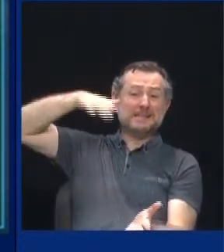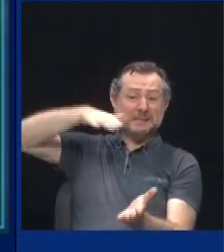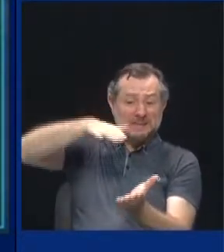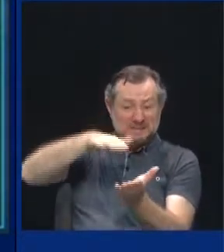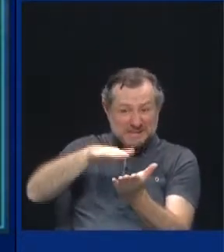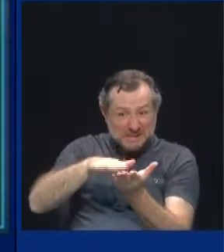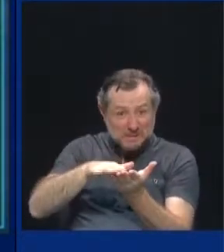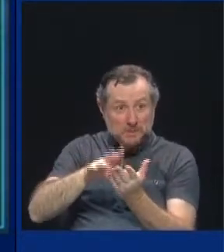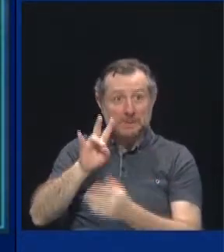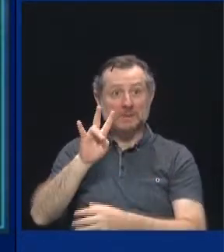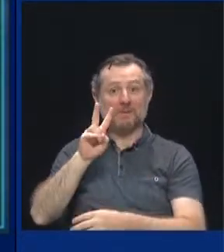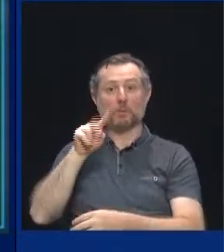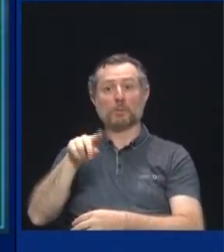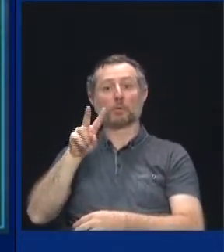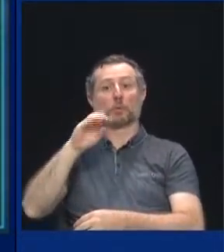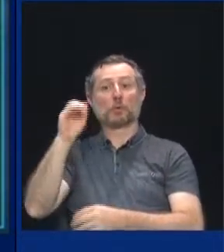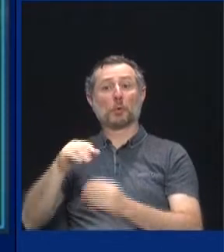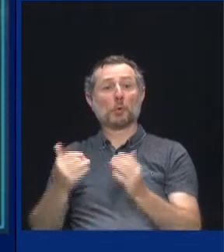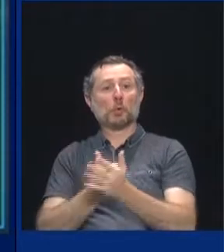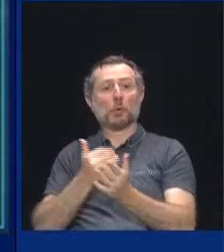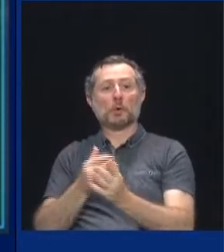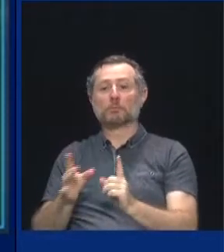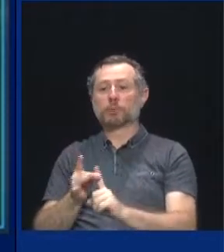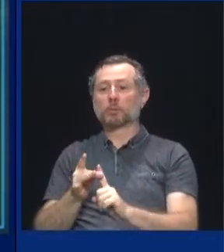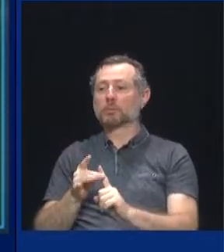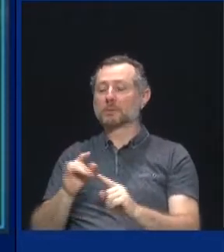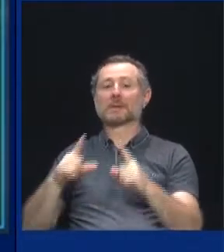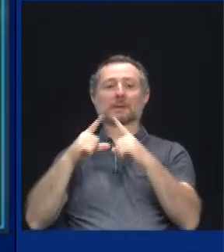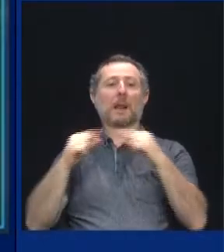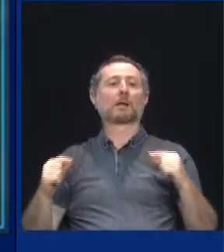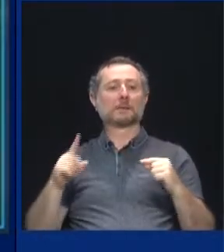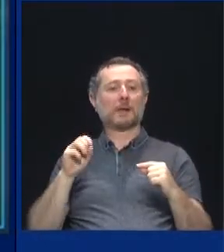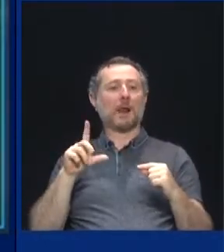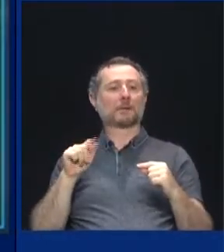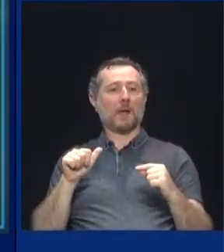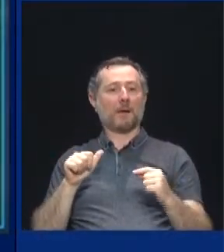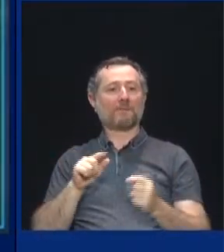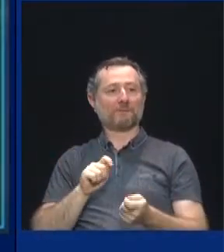AND, REMEMBER, ALL THE WORK WE DID TO GET HERE.